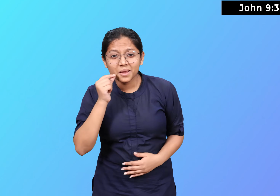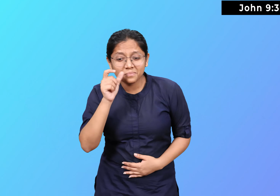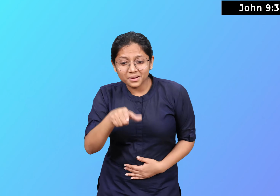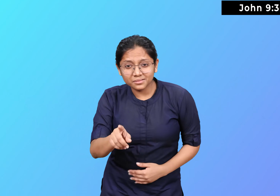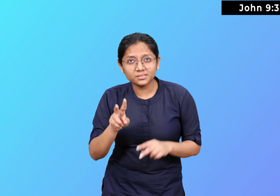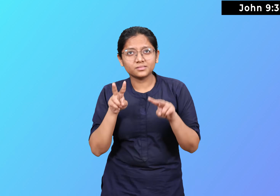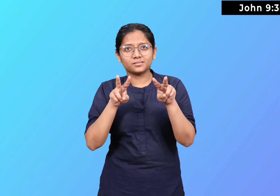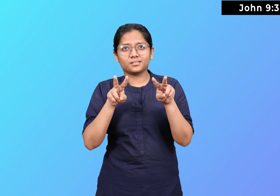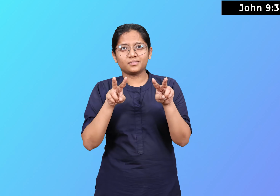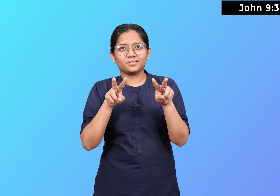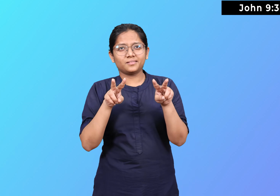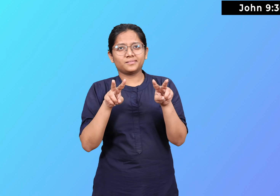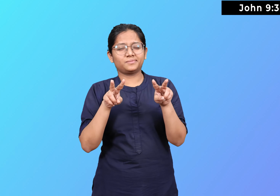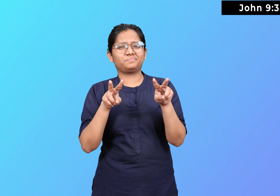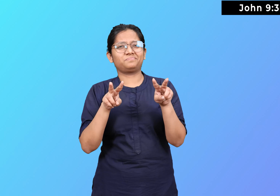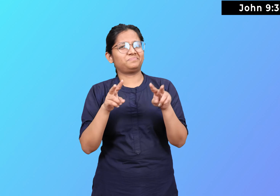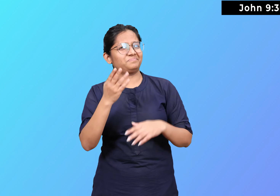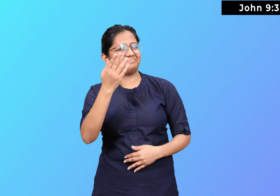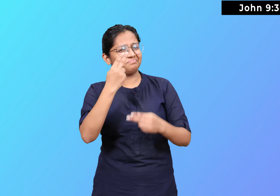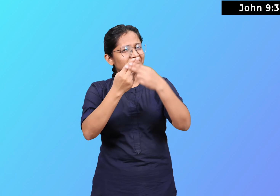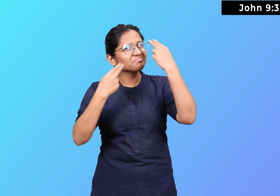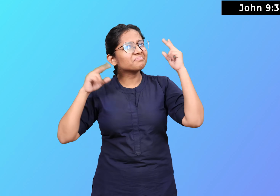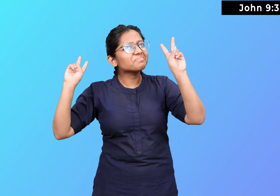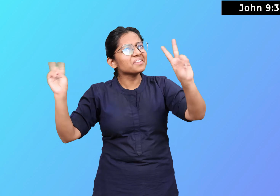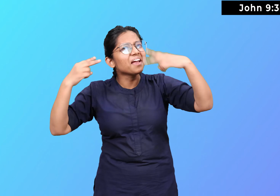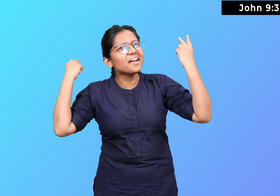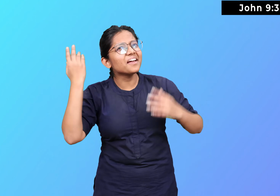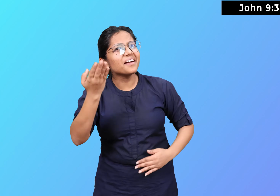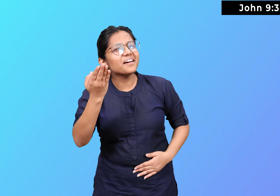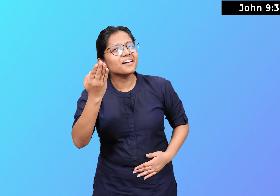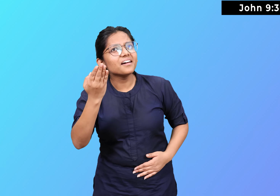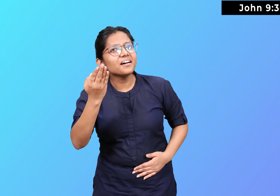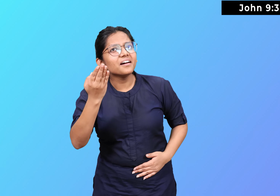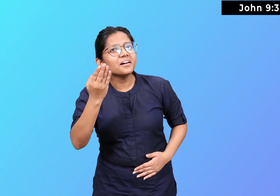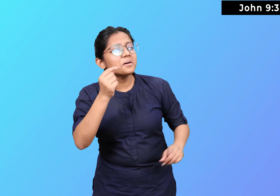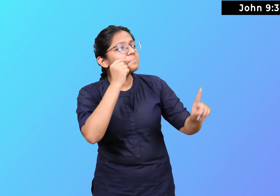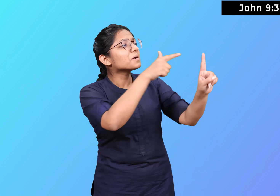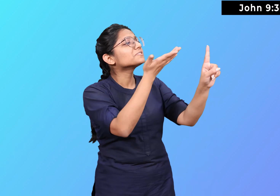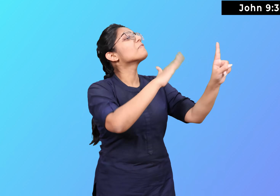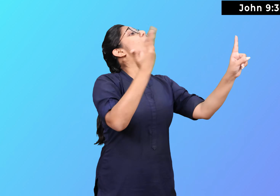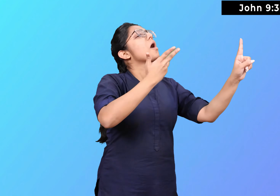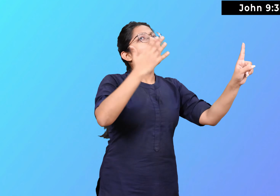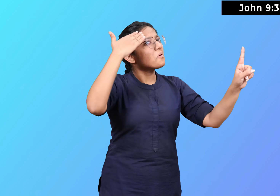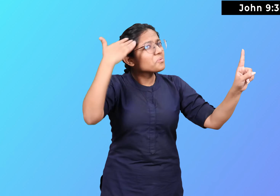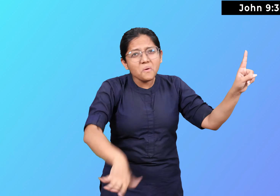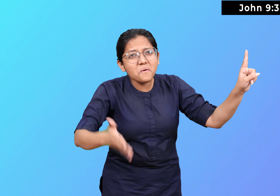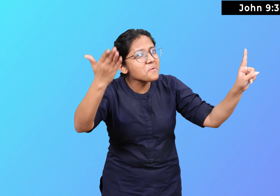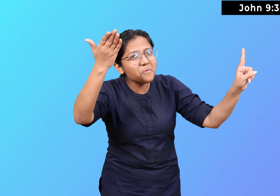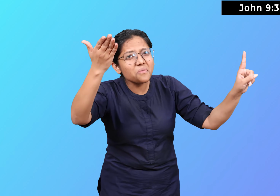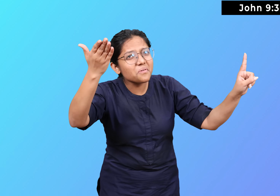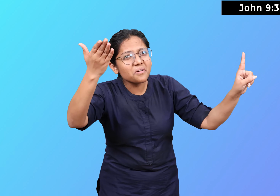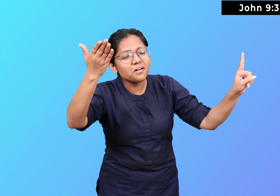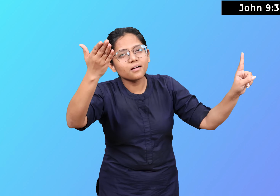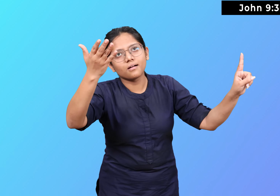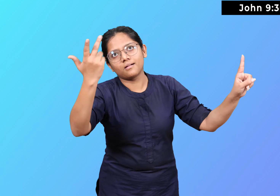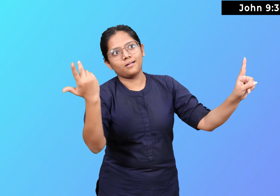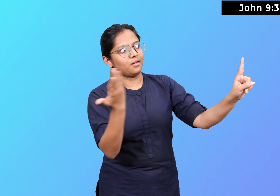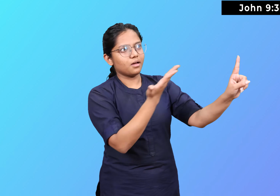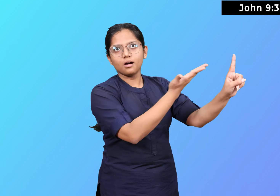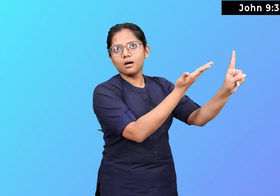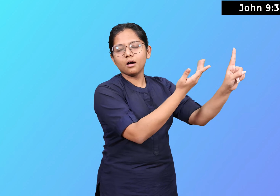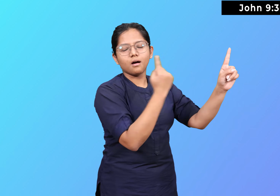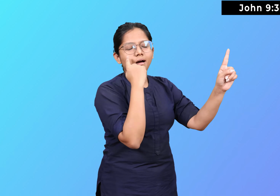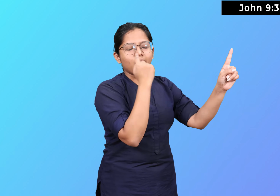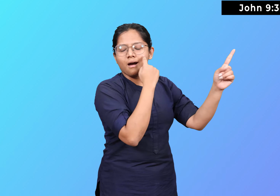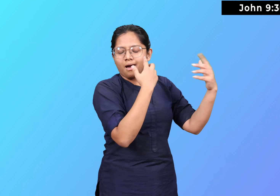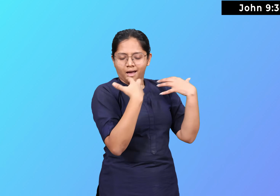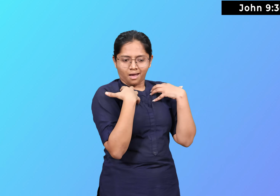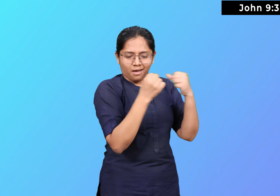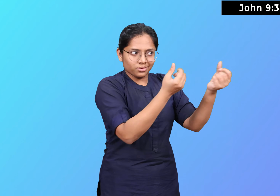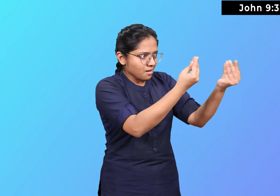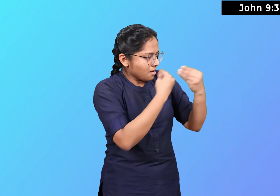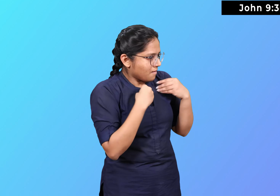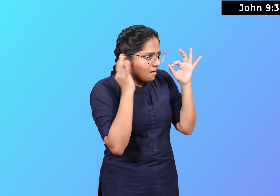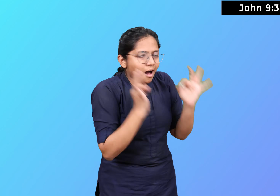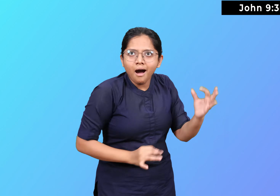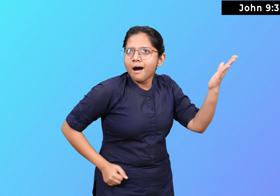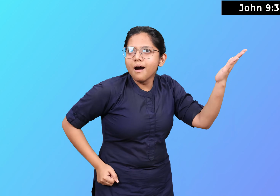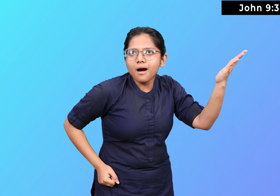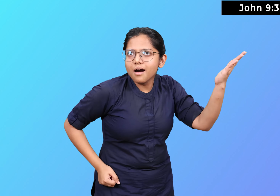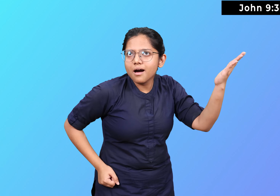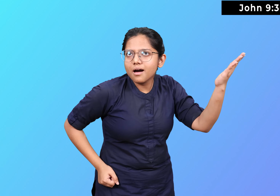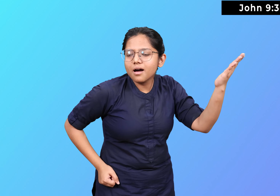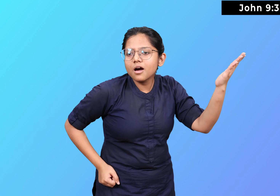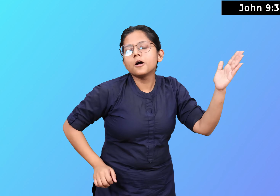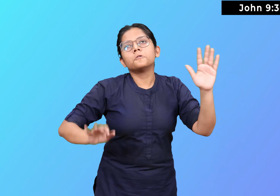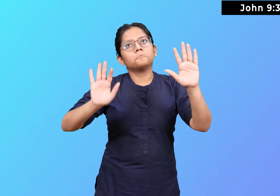The man answered, “This is really strange! You don’t know where he comes from, but he healed my eyes.